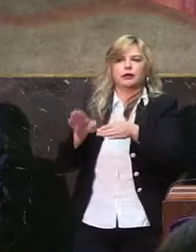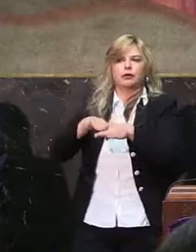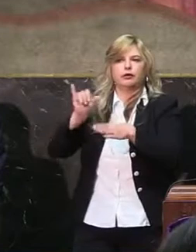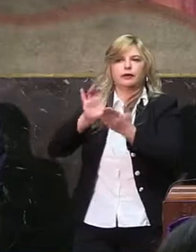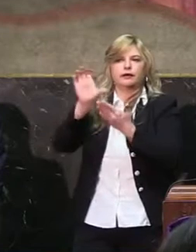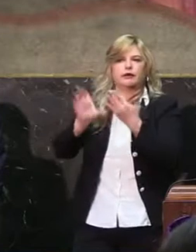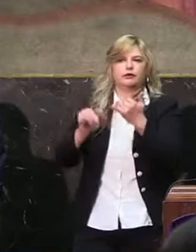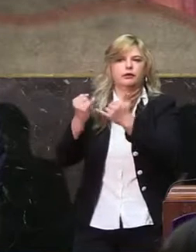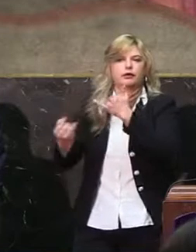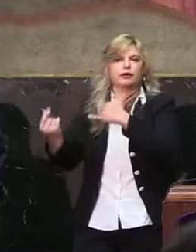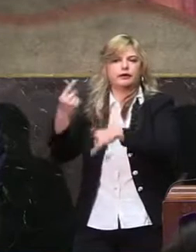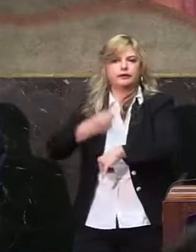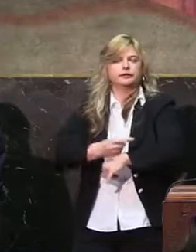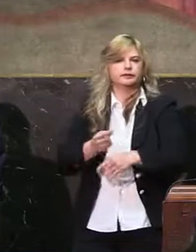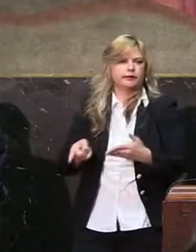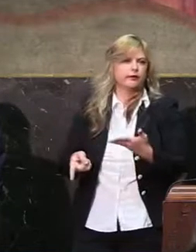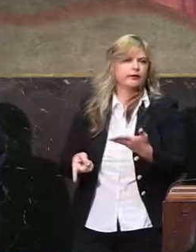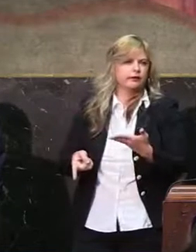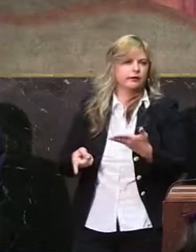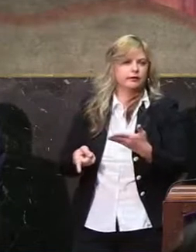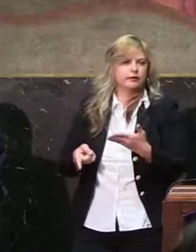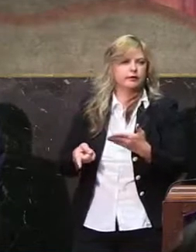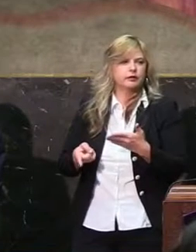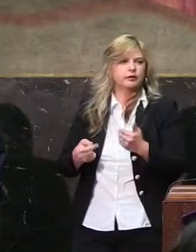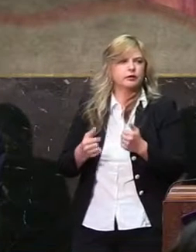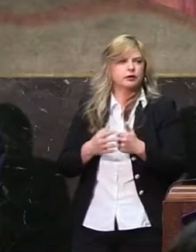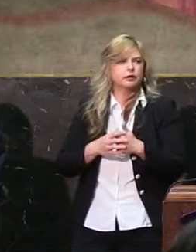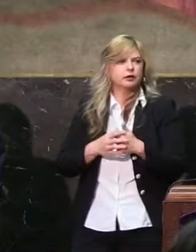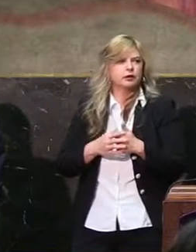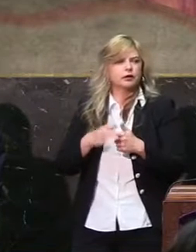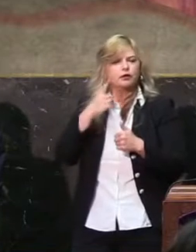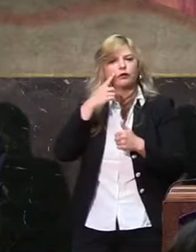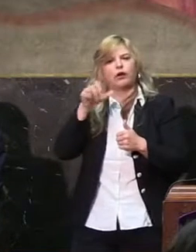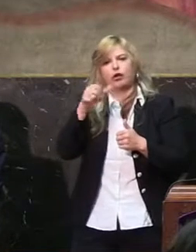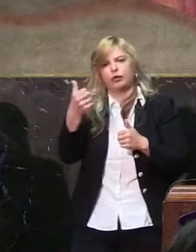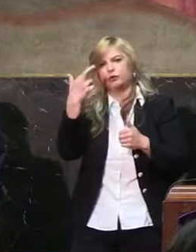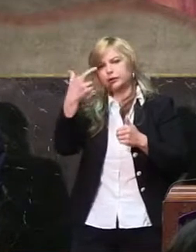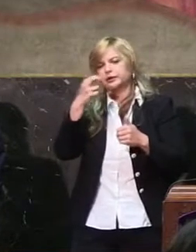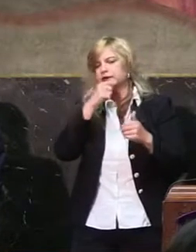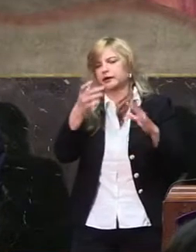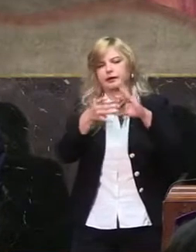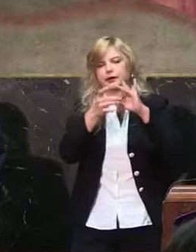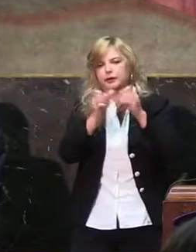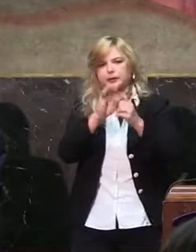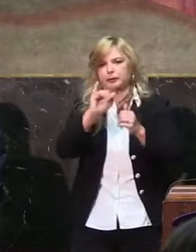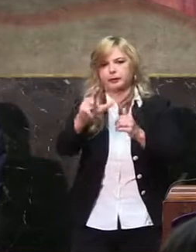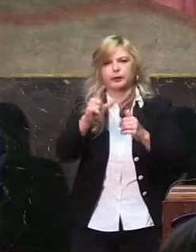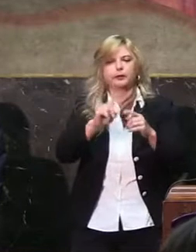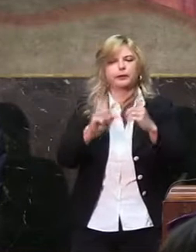for totally un-foreseen and reasons unrelated to the bill itself but there